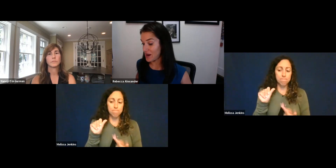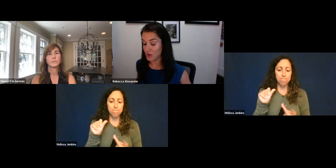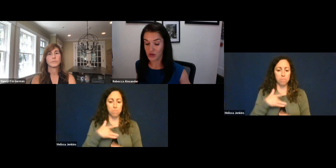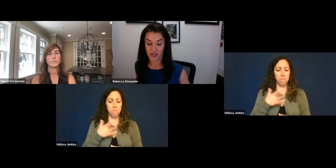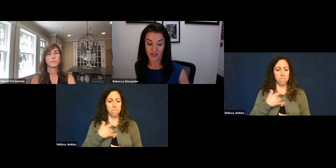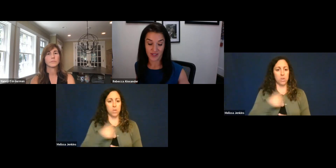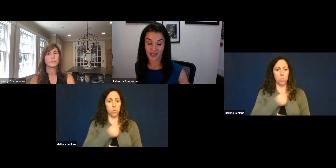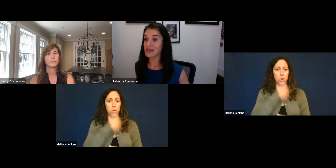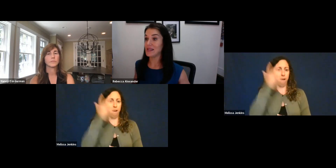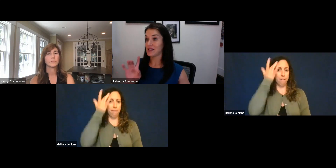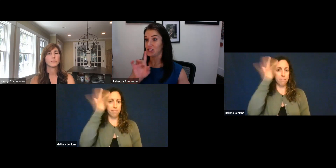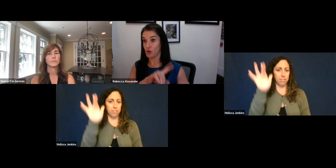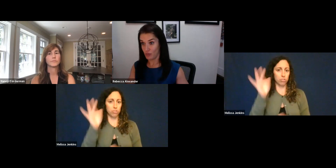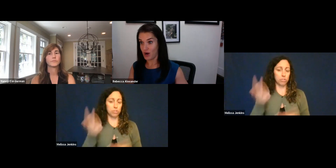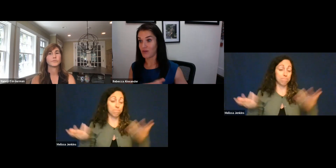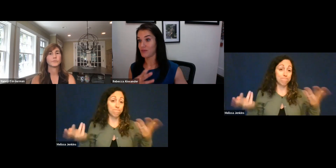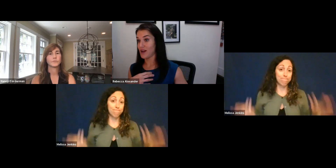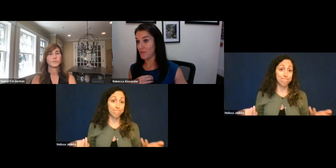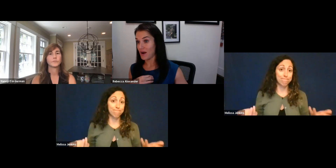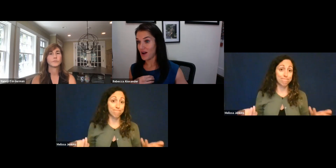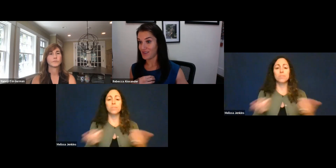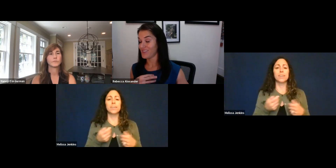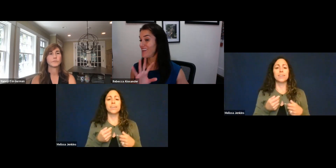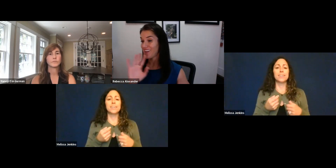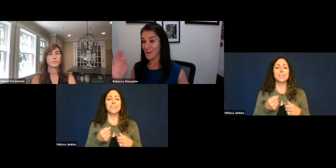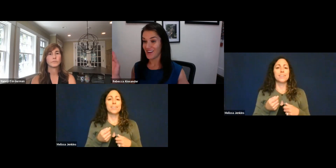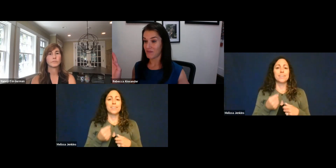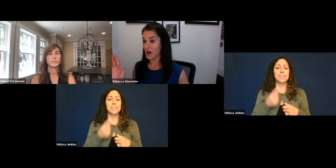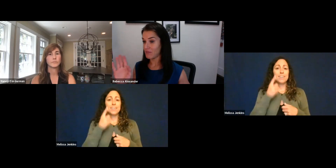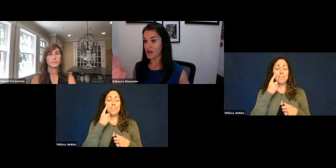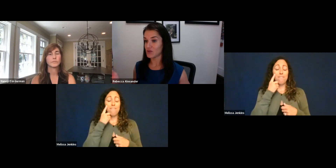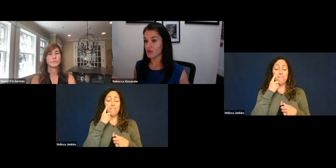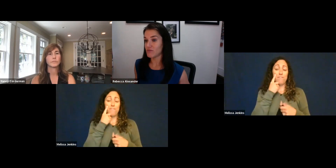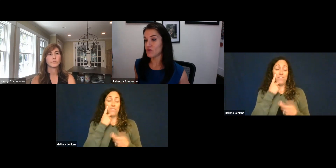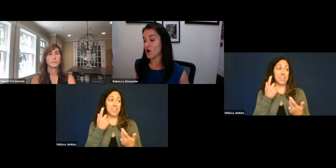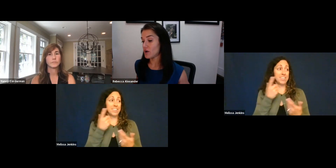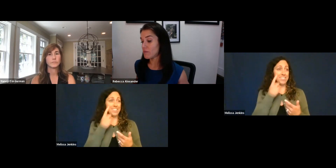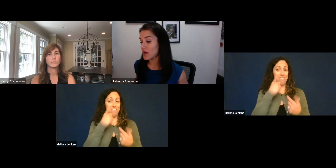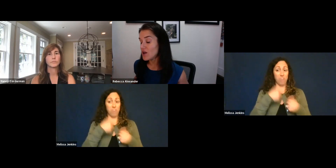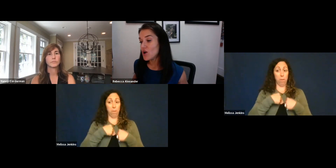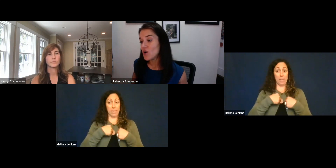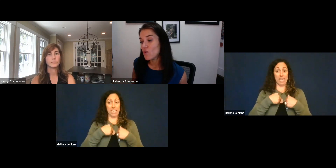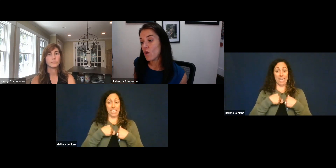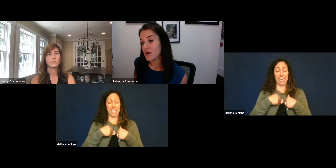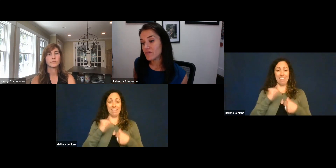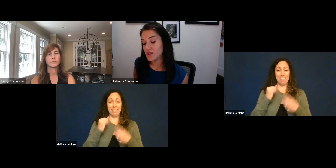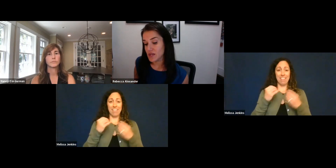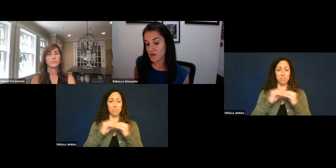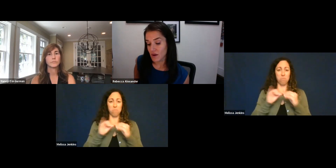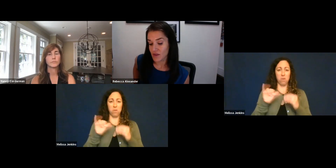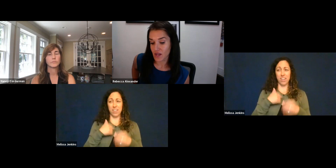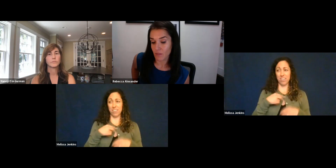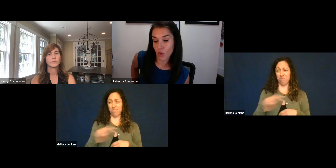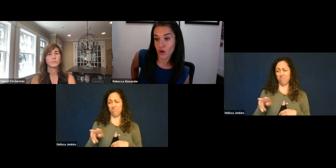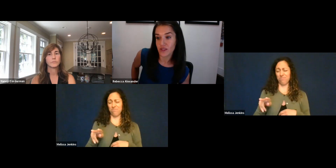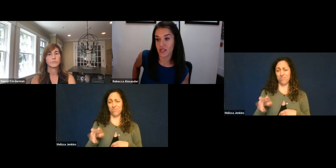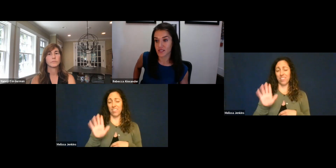I personally think that's your problem and not mine. And I sort of move on. But one of the I think important things